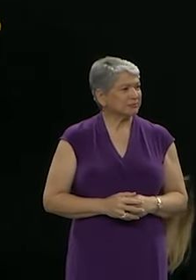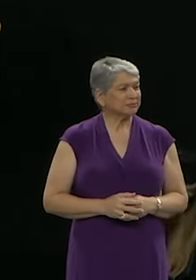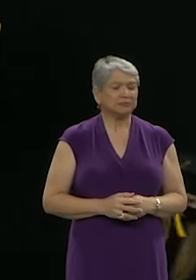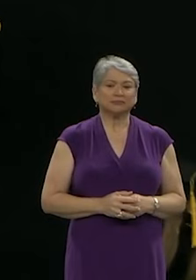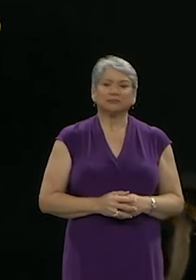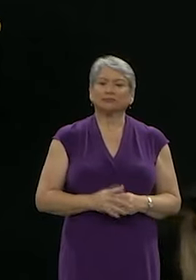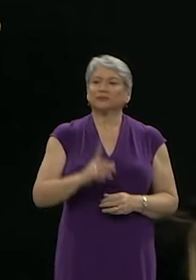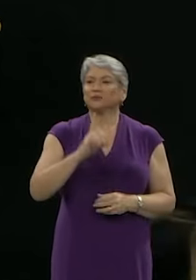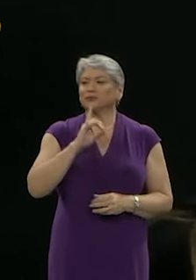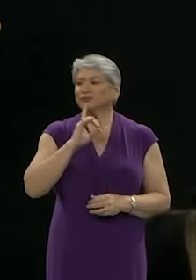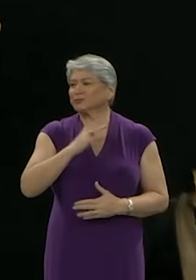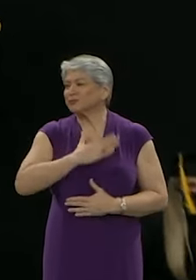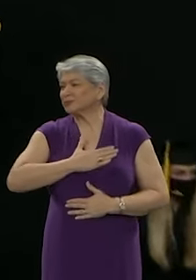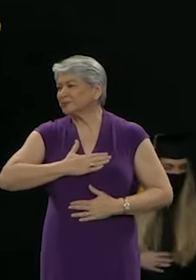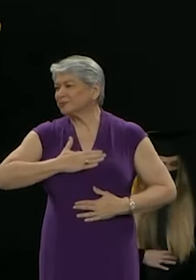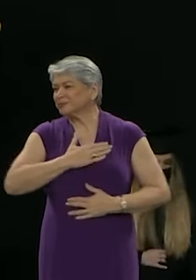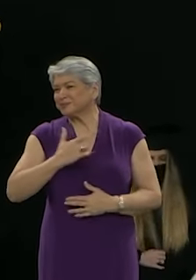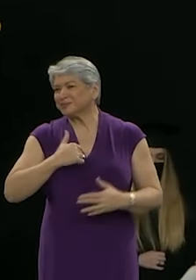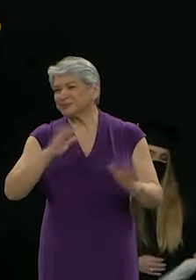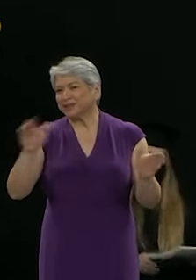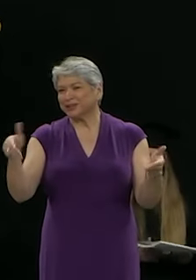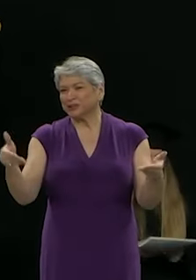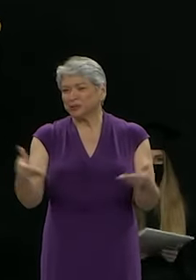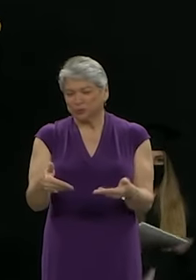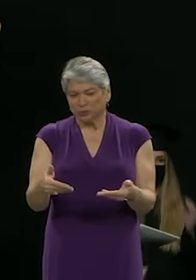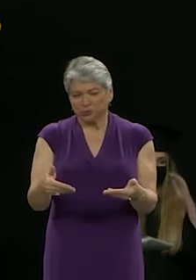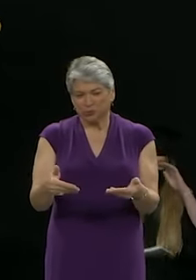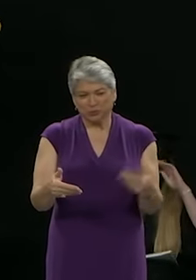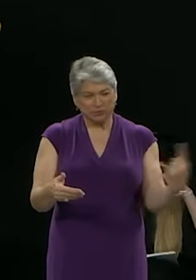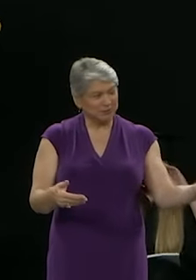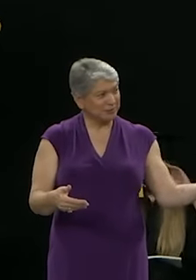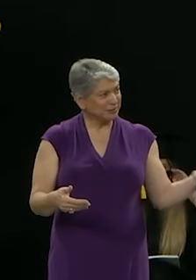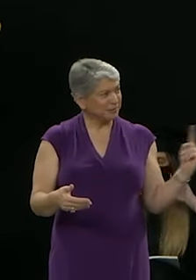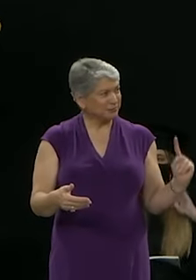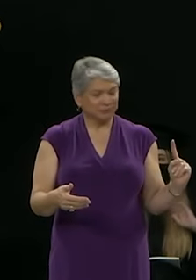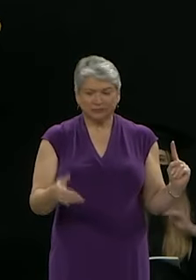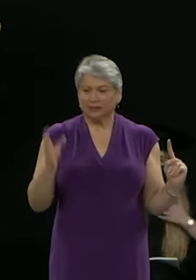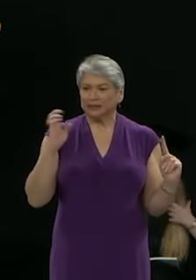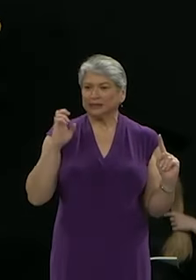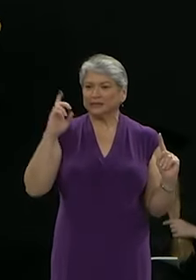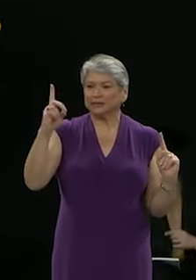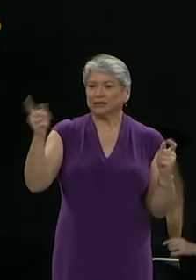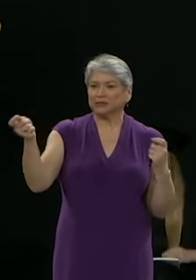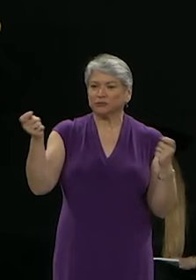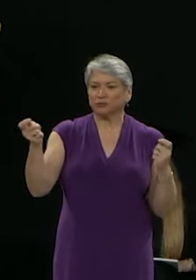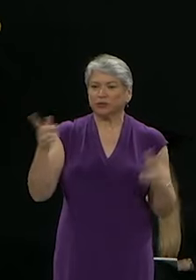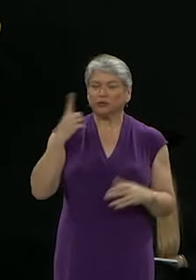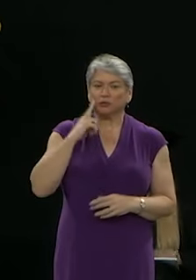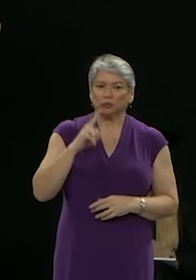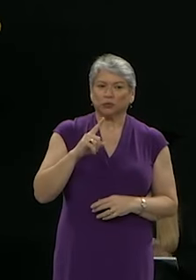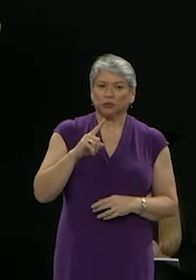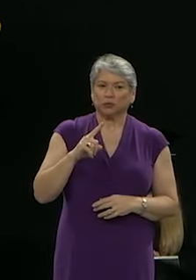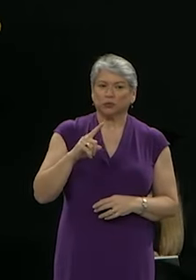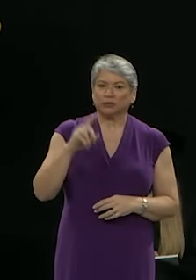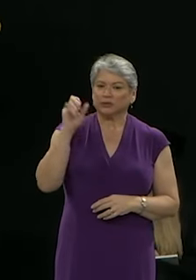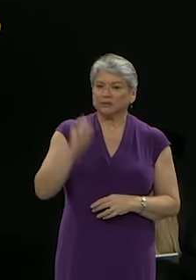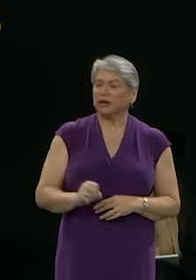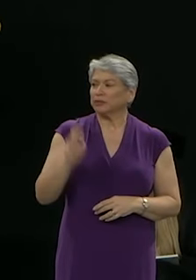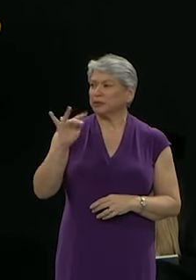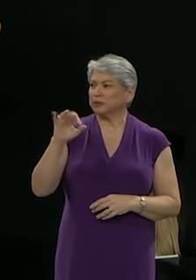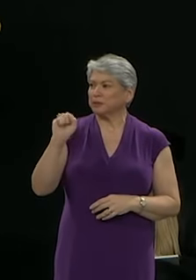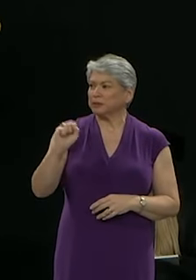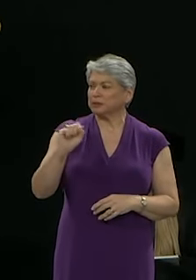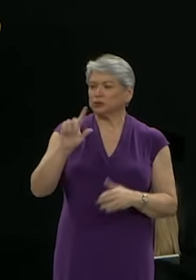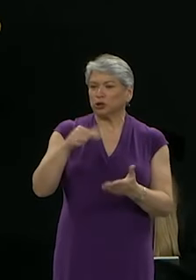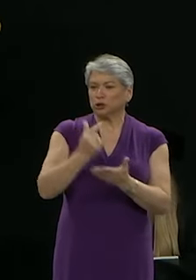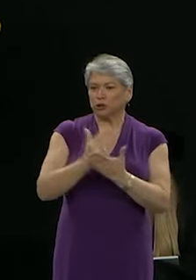It is with great pleasure that I introduce to the podium the Executive Director of the Southern Miss Alumni Association,